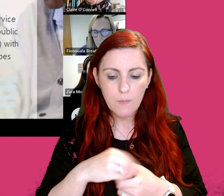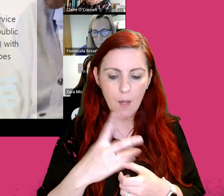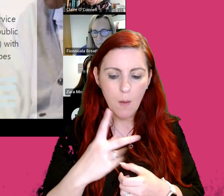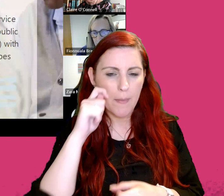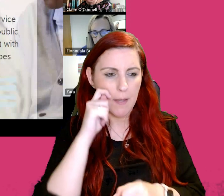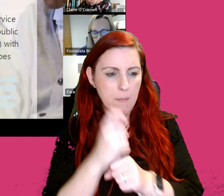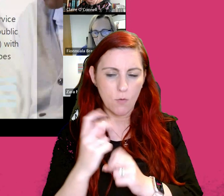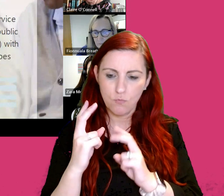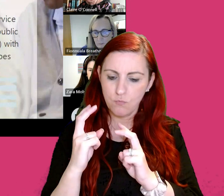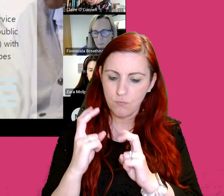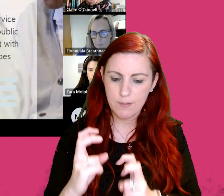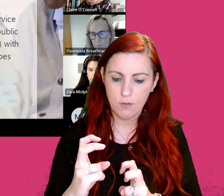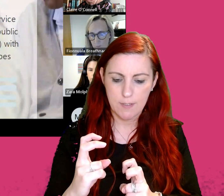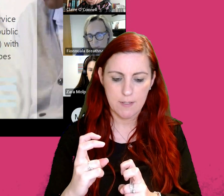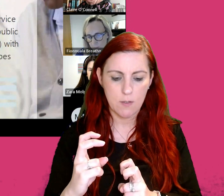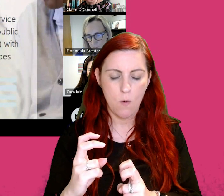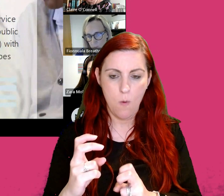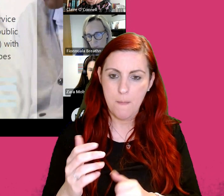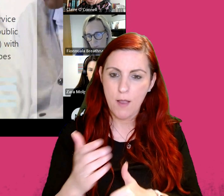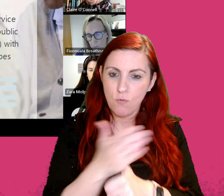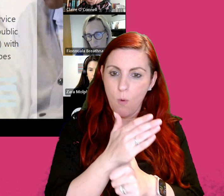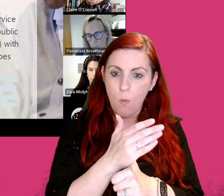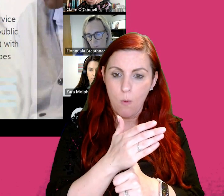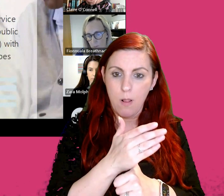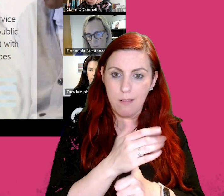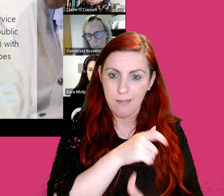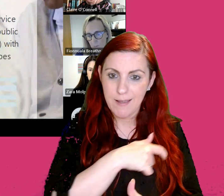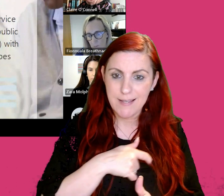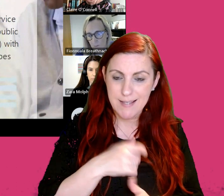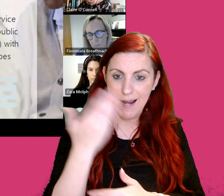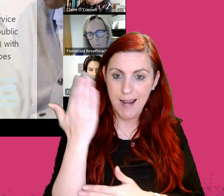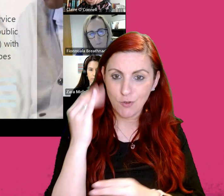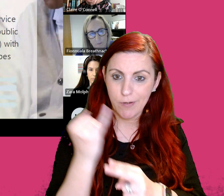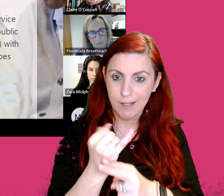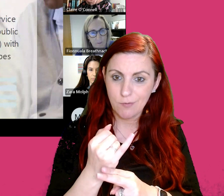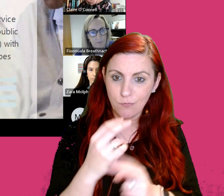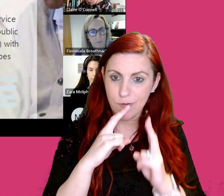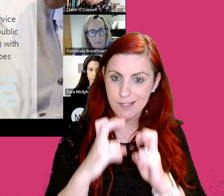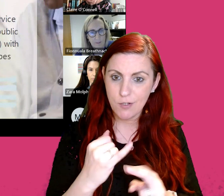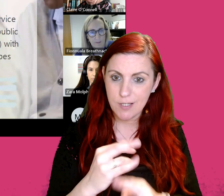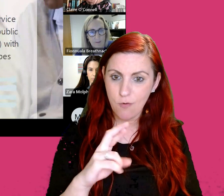part of my role my main role is a lecturer and researcher at RCSI you know years ago I would